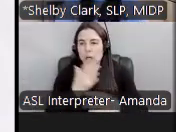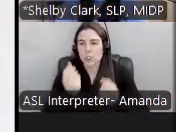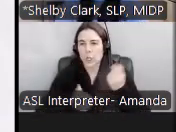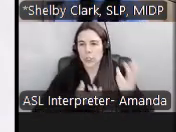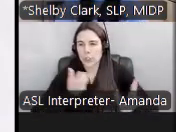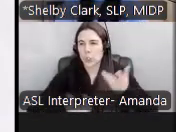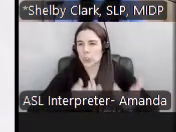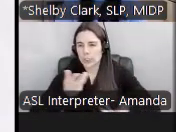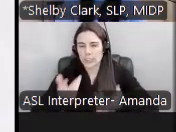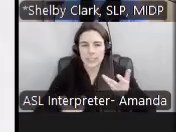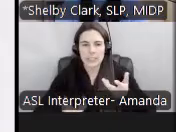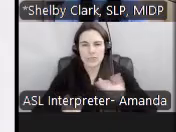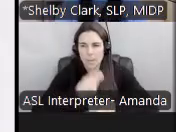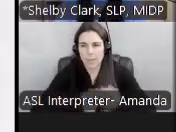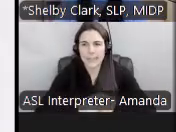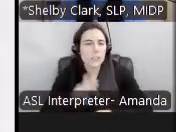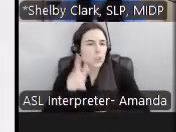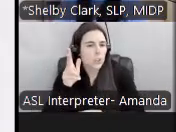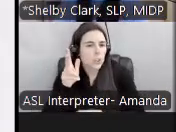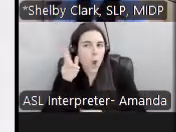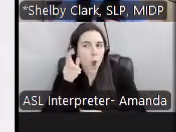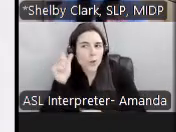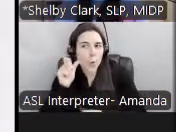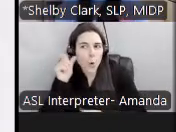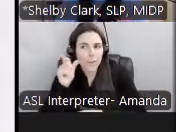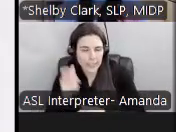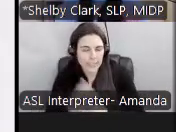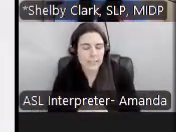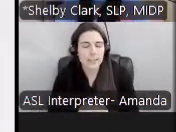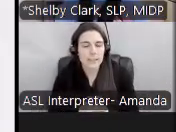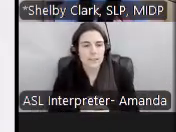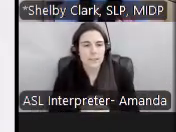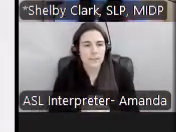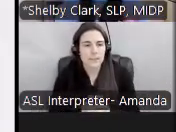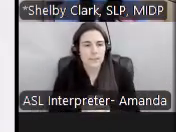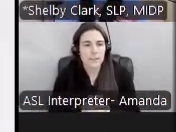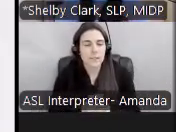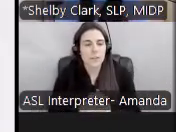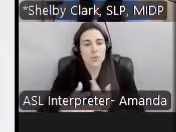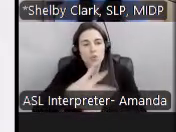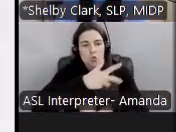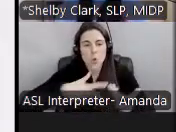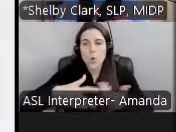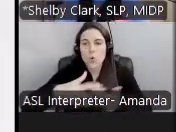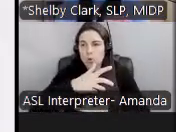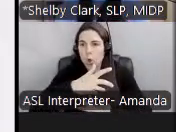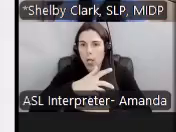auditory cues. Overall, these social exchanges tell the brain that this can